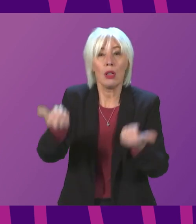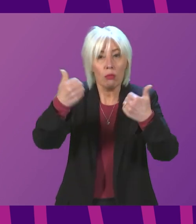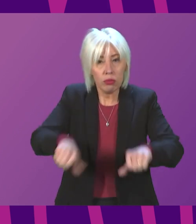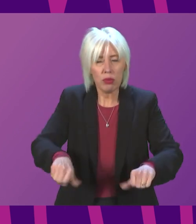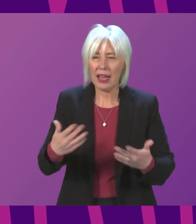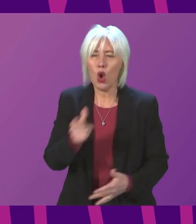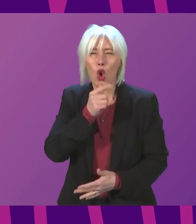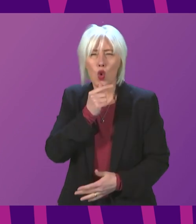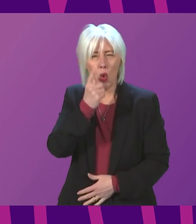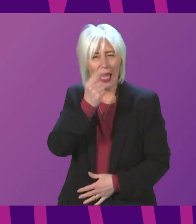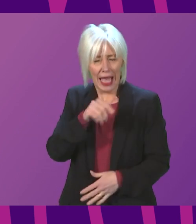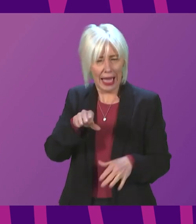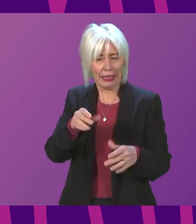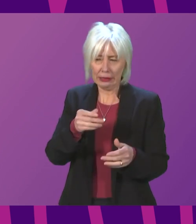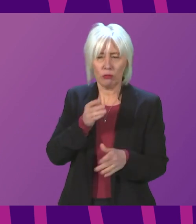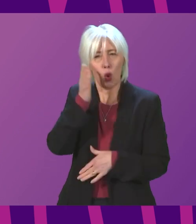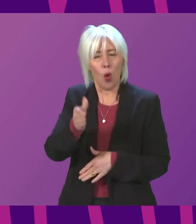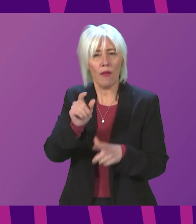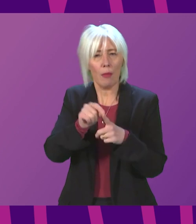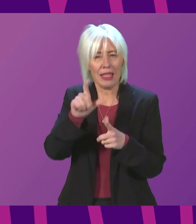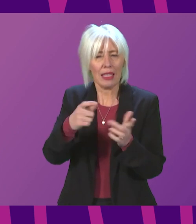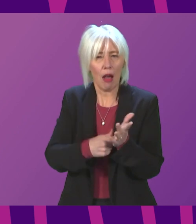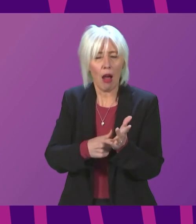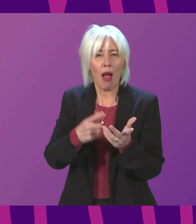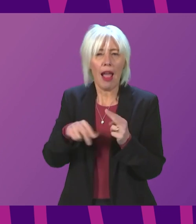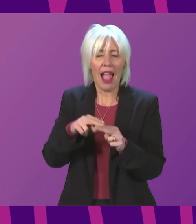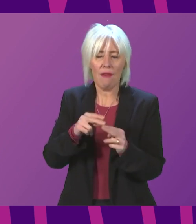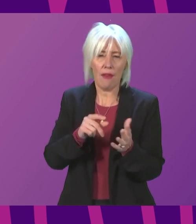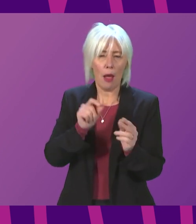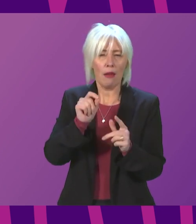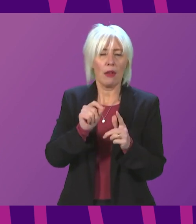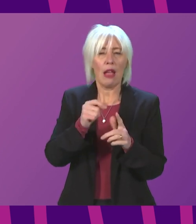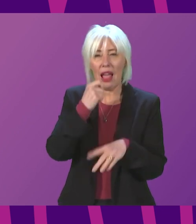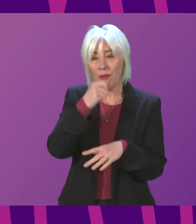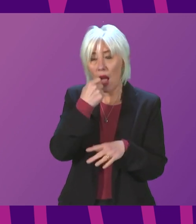PCR test? For example, if someone is symptomatic after an LFD test, should they go for a PCR